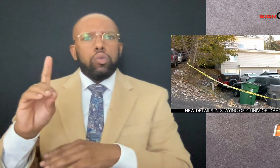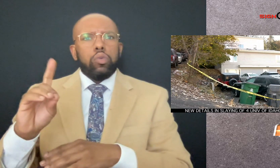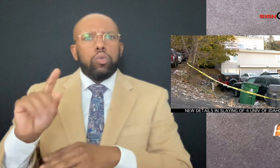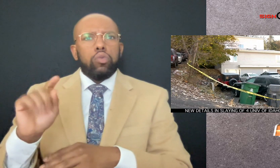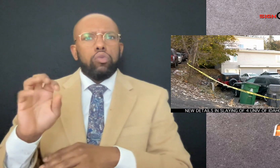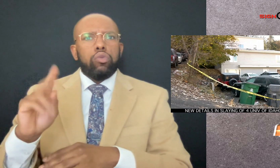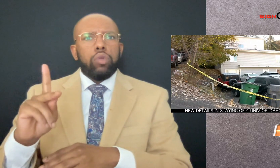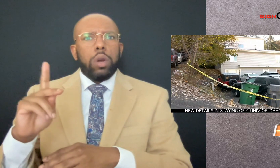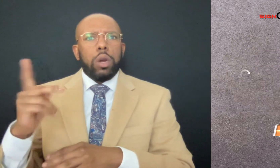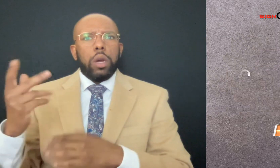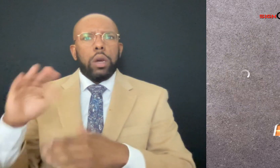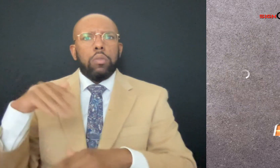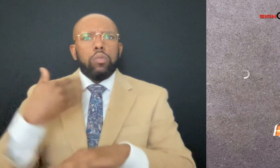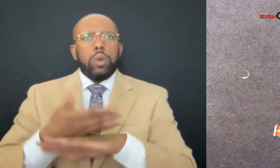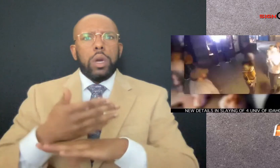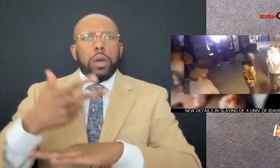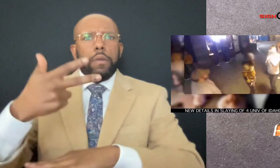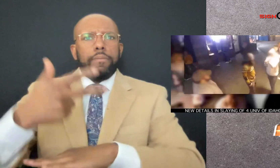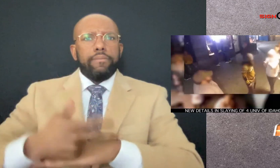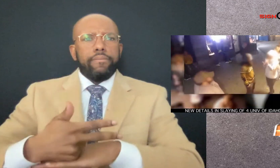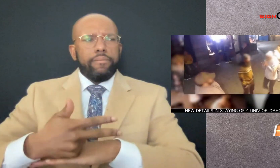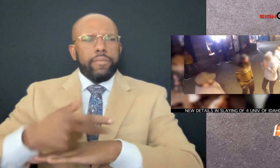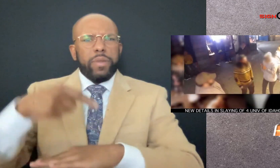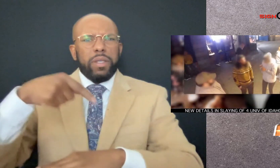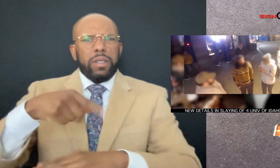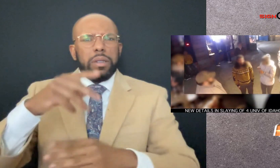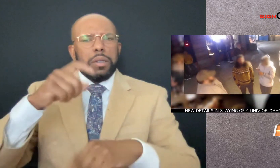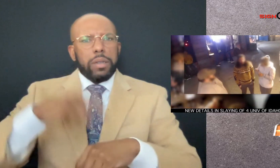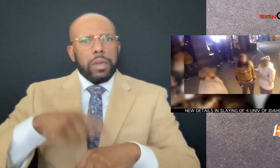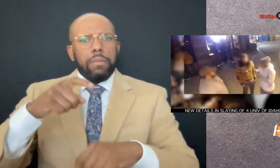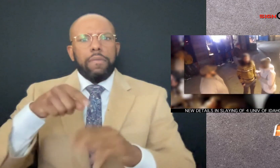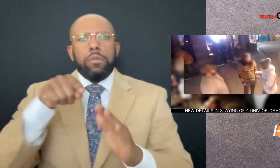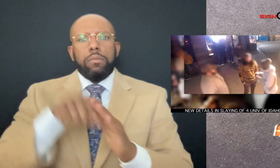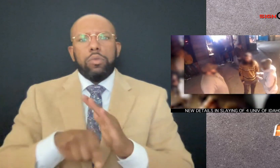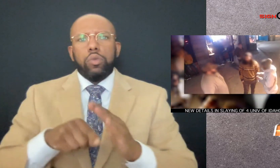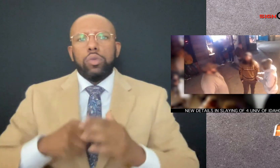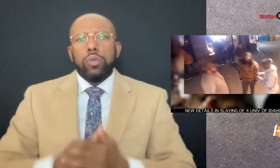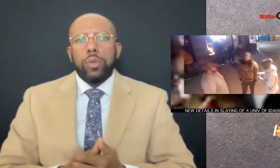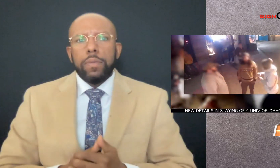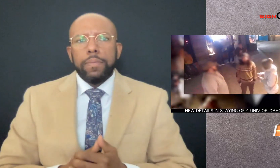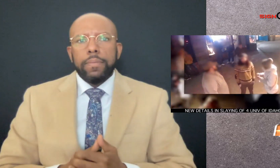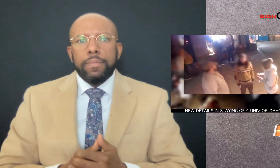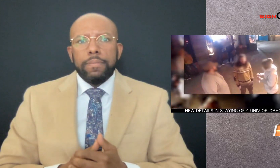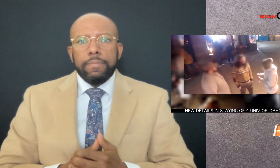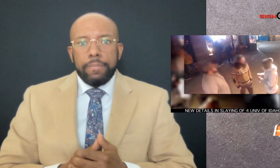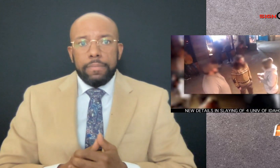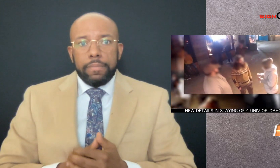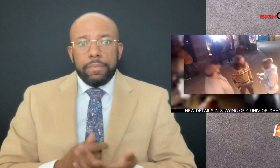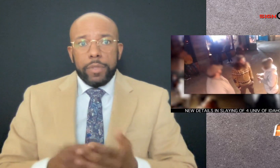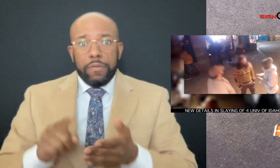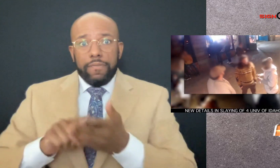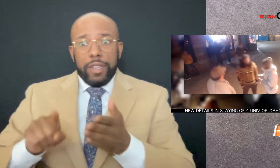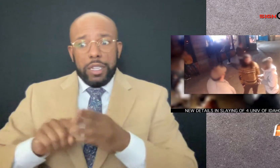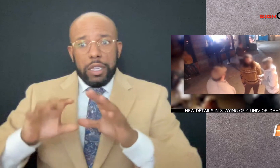Two of the students are seen around 1:30 in the morning. Ordering food at a late night